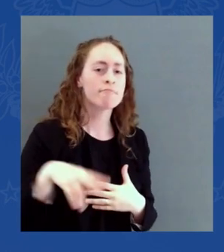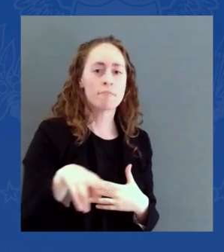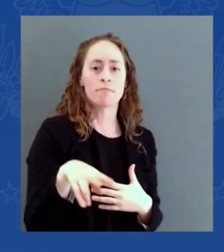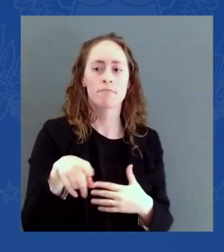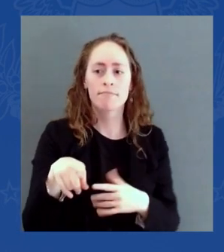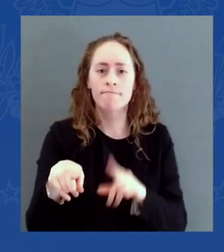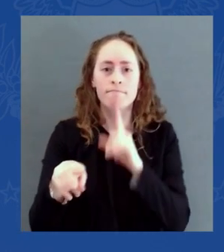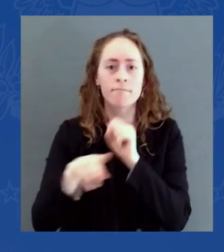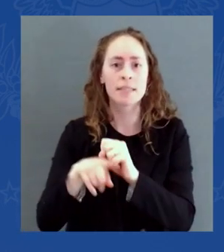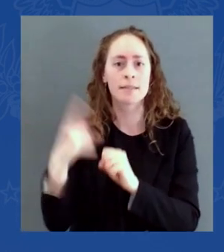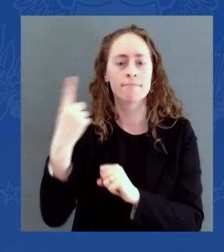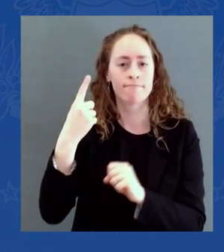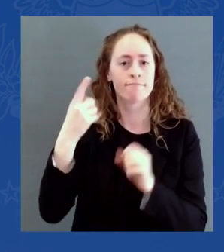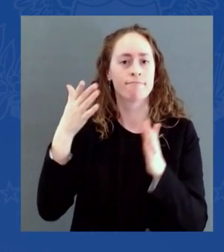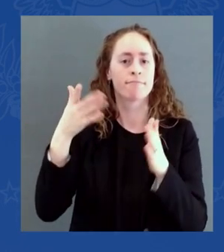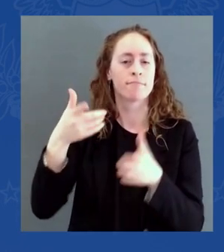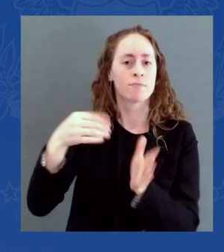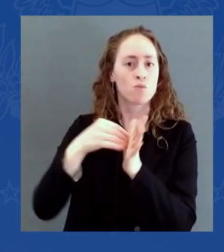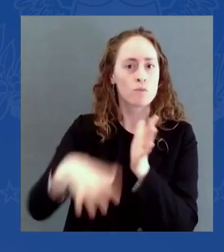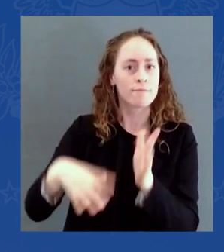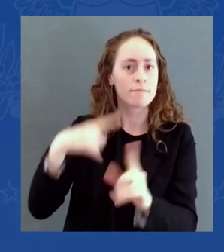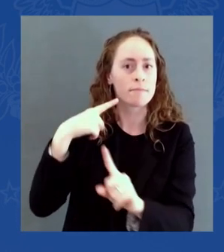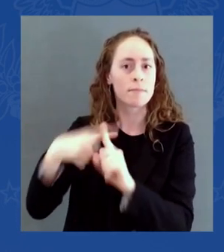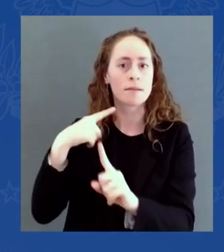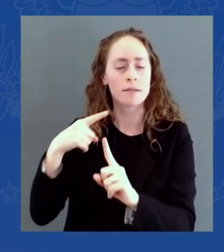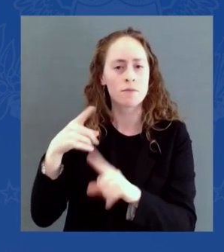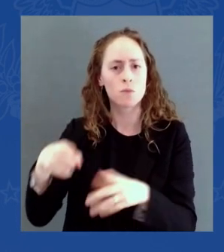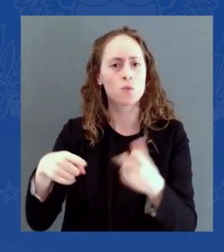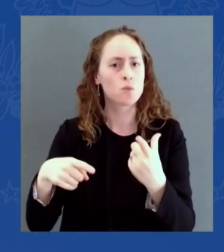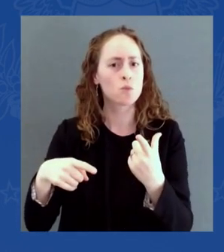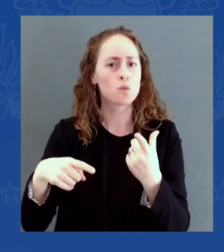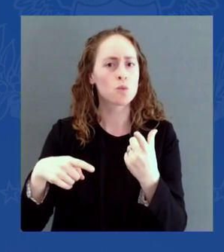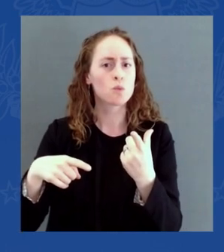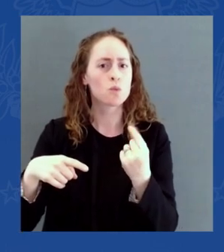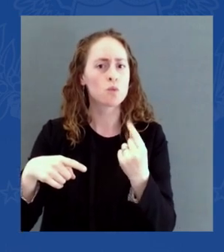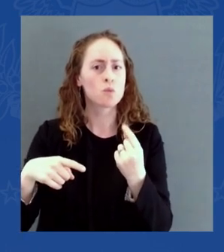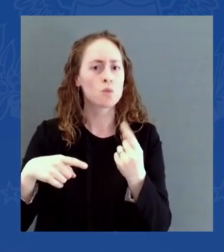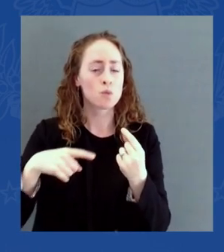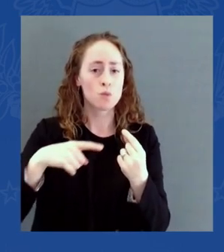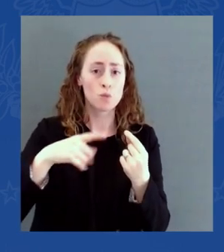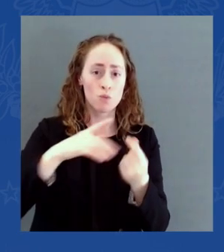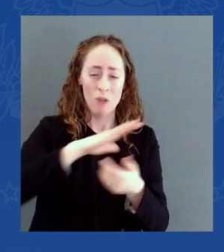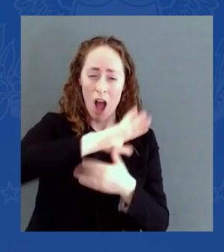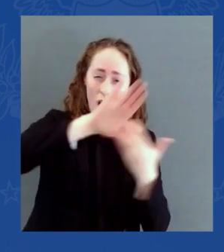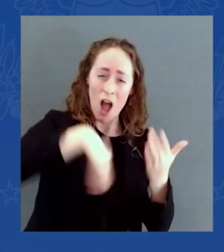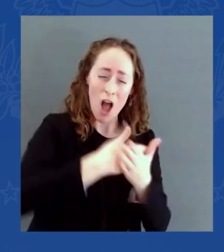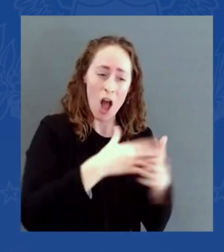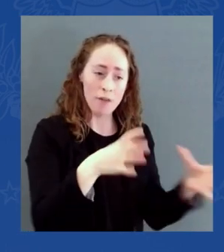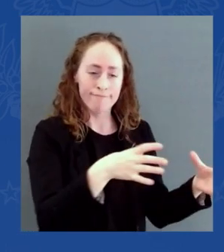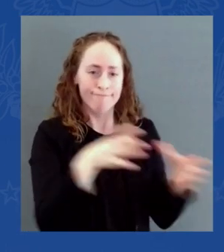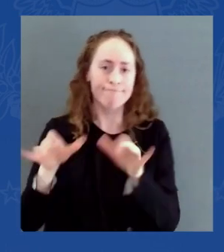But rather than being sent home and quarantining, they'd be able to stay because a test would be available and regularly.